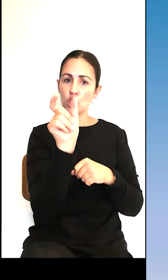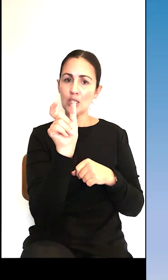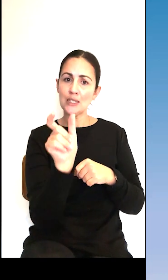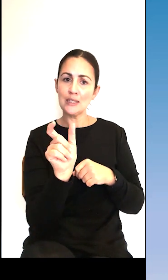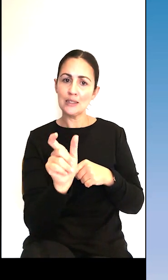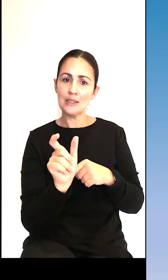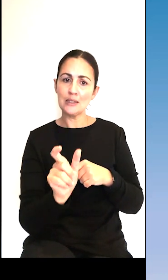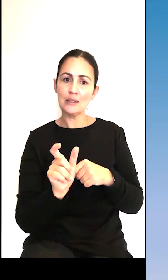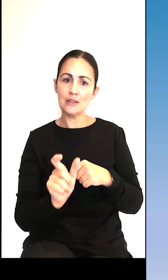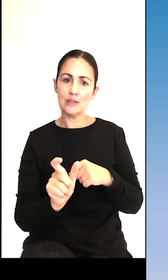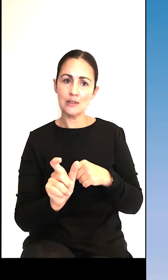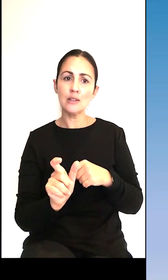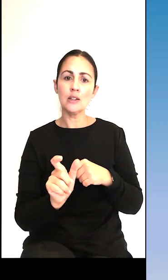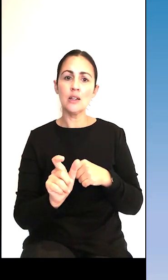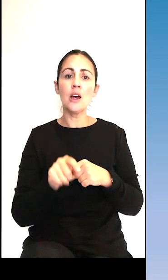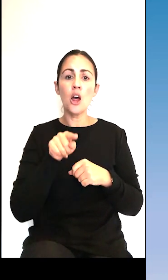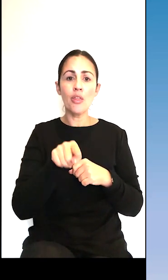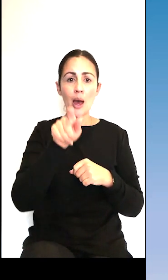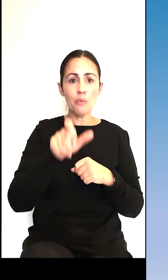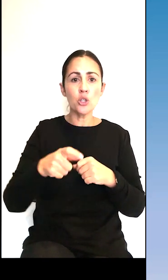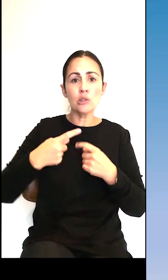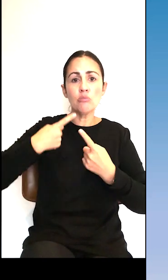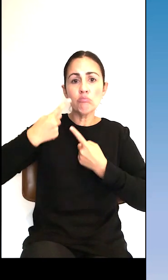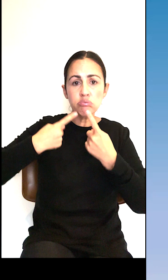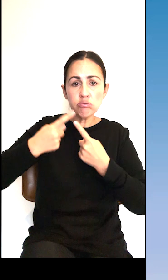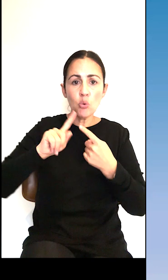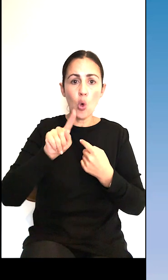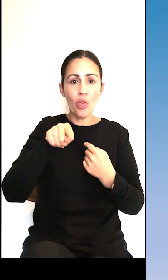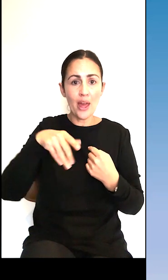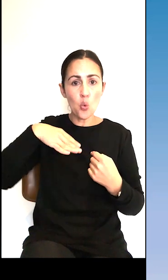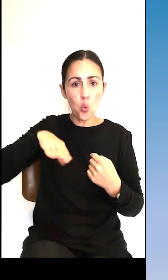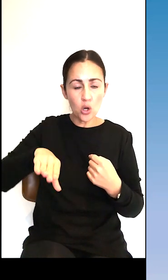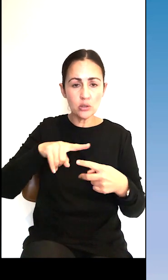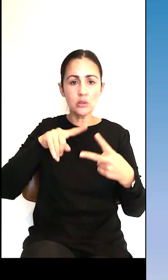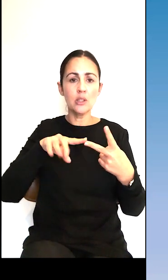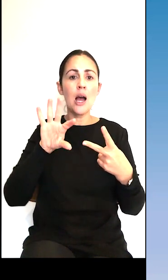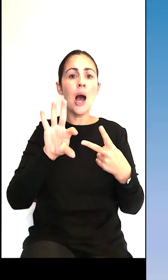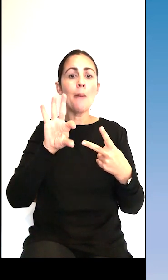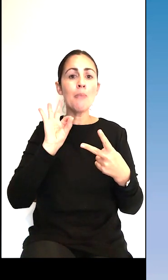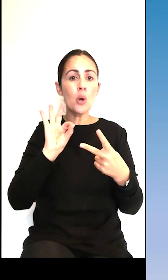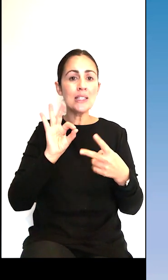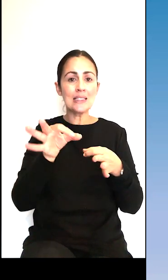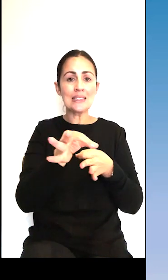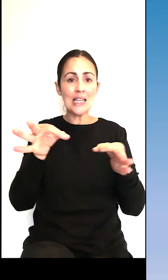express preferences and appoint a substitute decision maker are different in each state and territory.